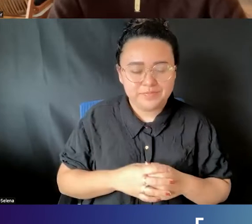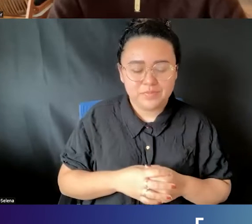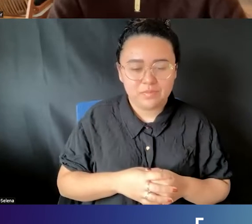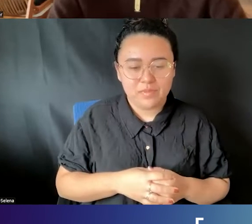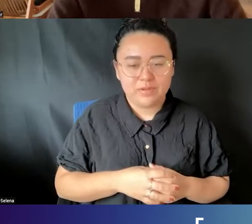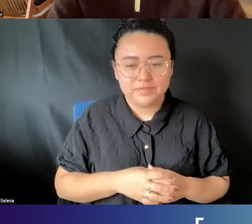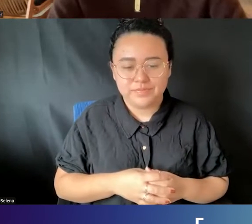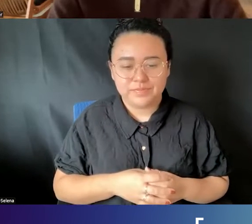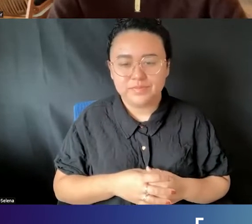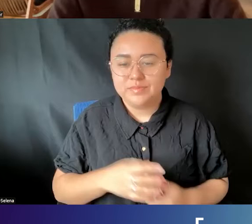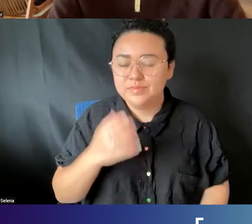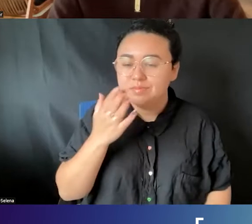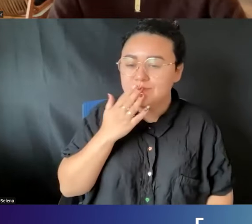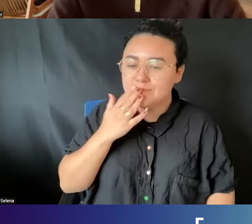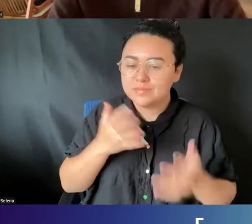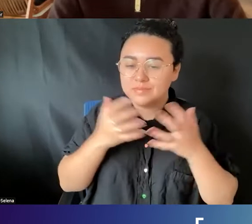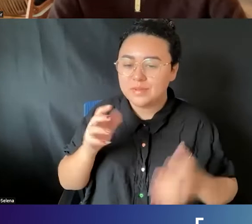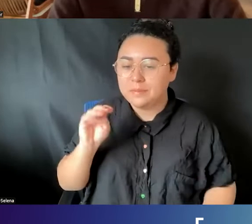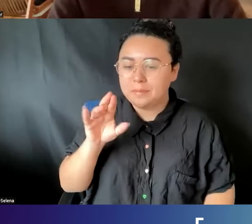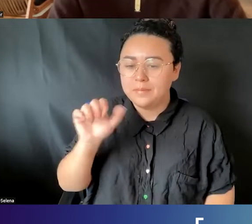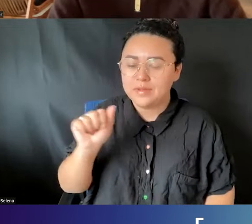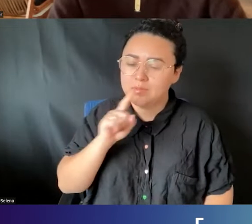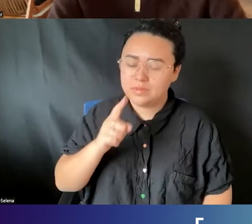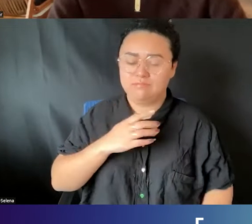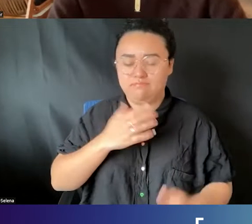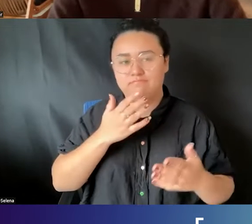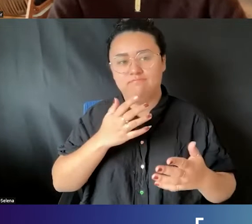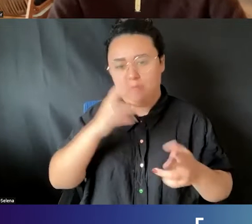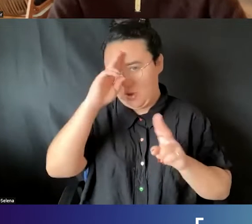Thank you so much, Maria. It's such a pleasure to be here. And